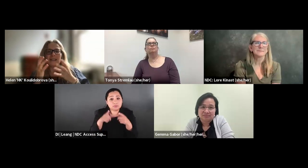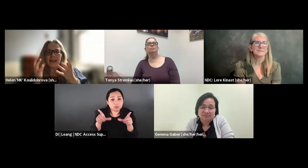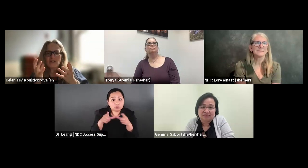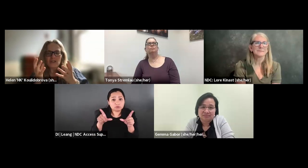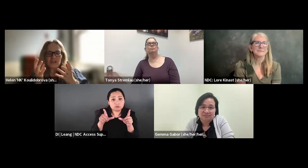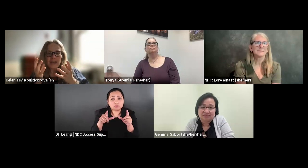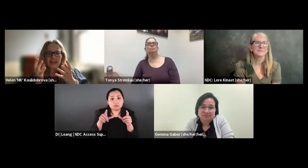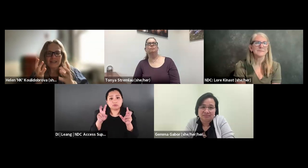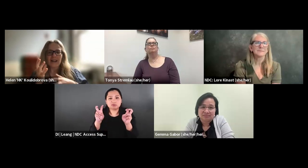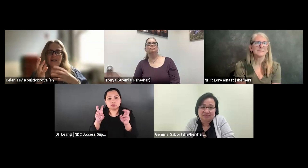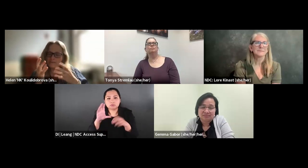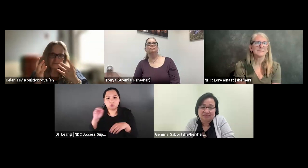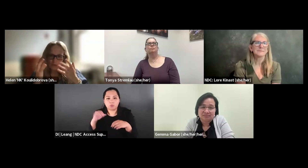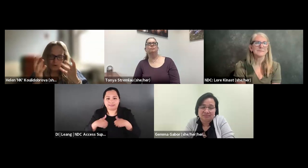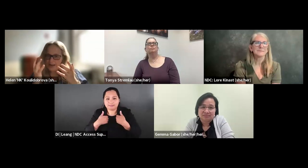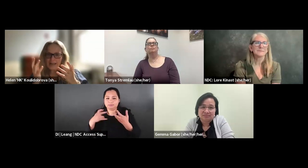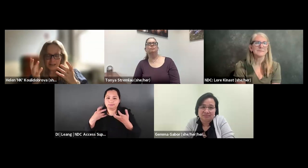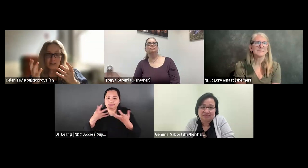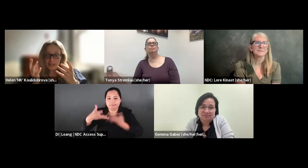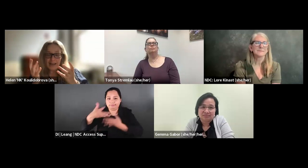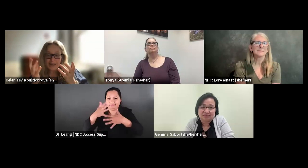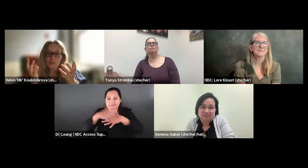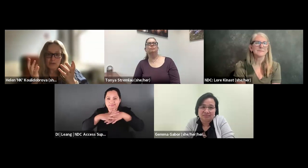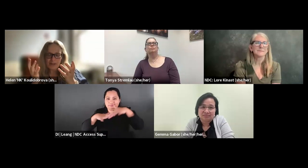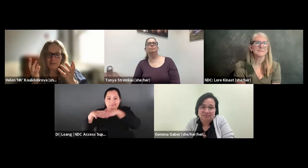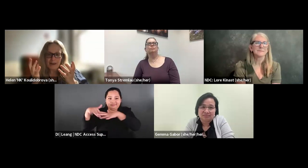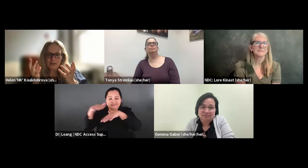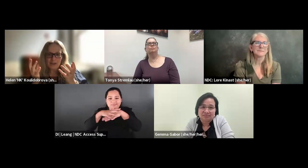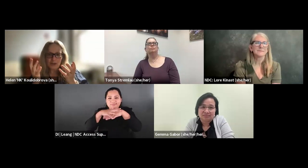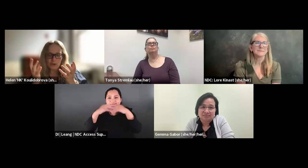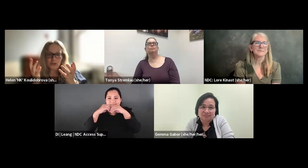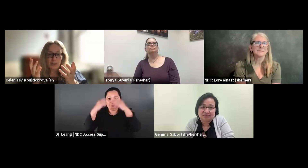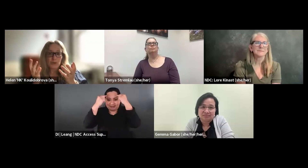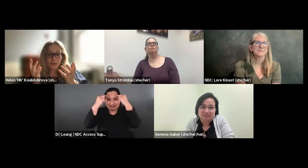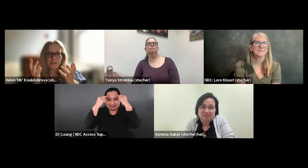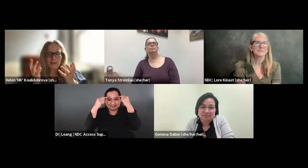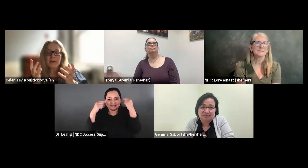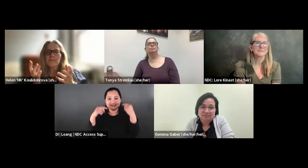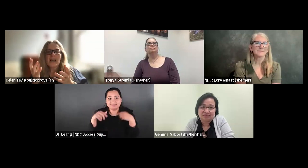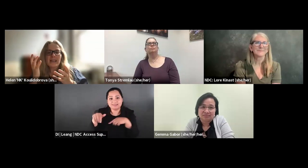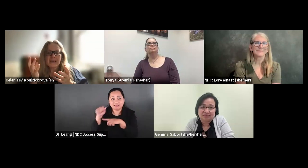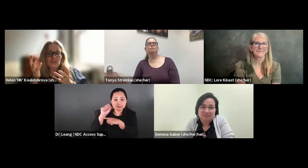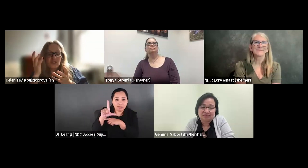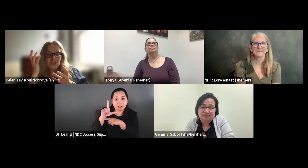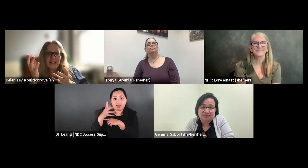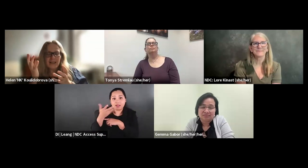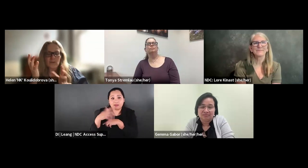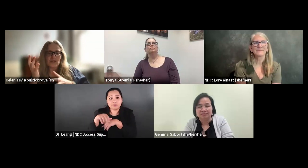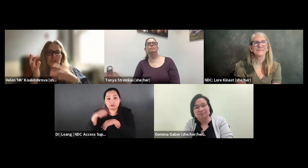Yes, there is ASL or any other sign language, for that matter, if the learner comes with them. Yes, there are sign languages.